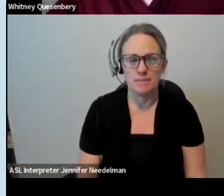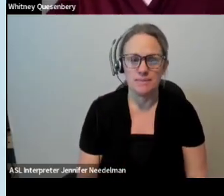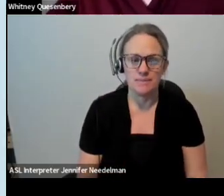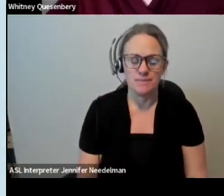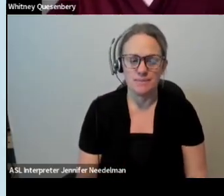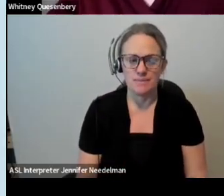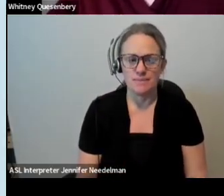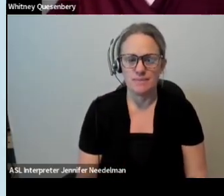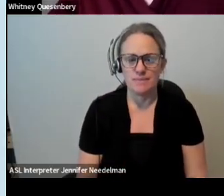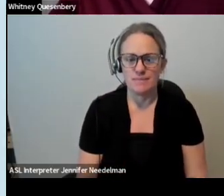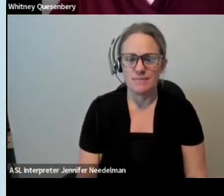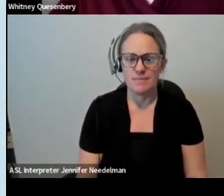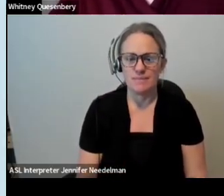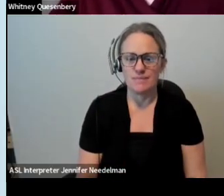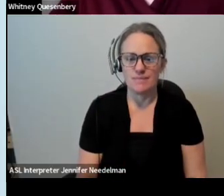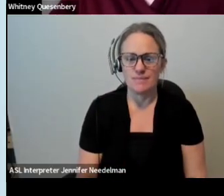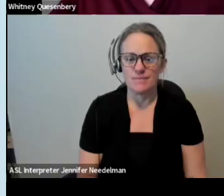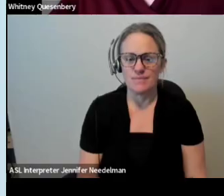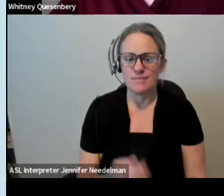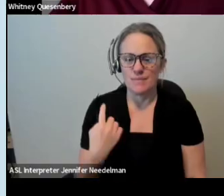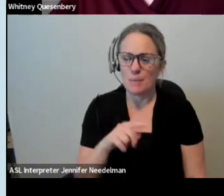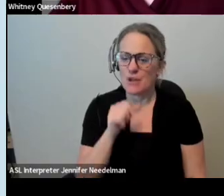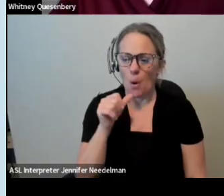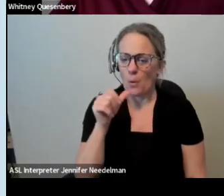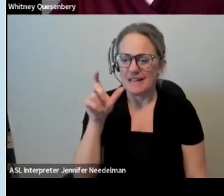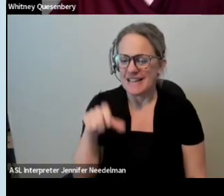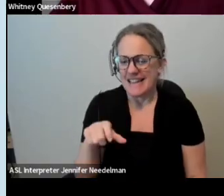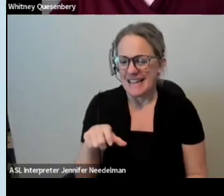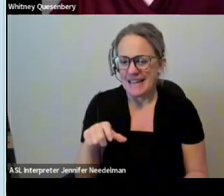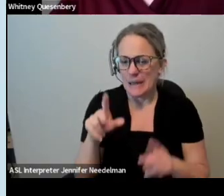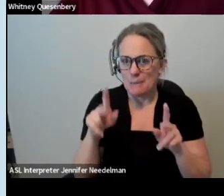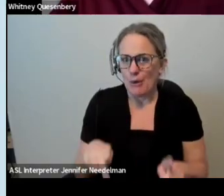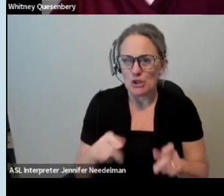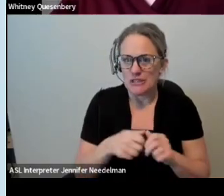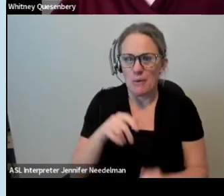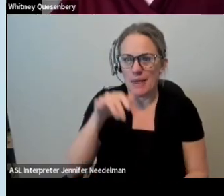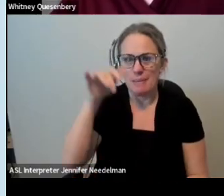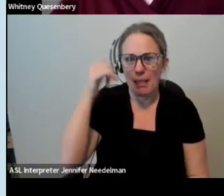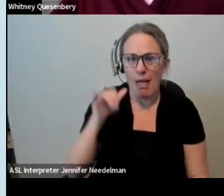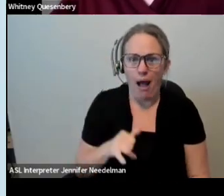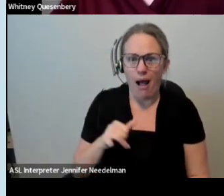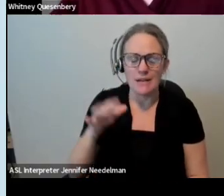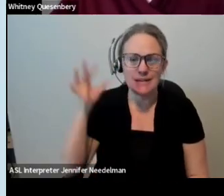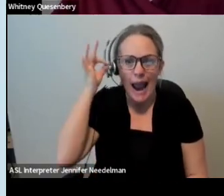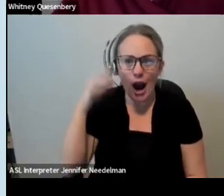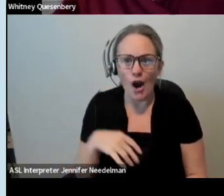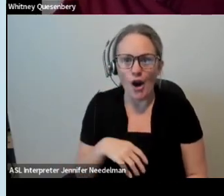Because we don't need, you know, a person with blonde hair and a person with red hair and a person with brown hair,